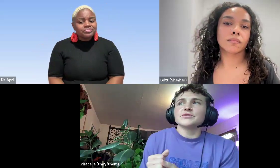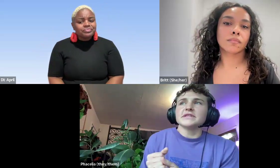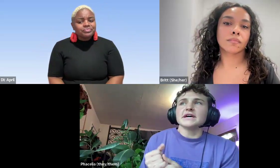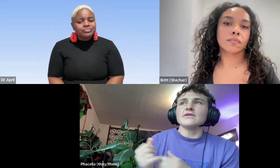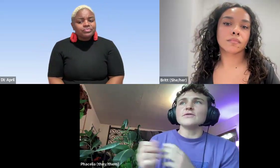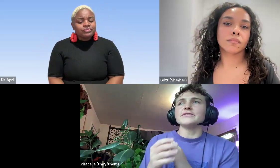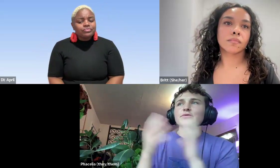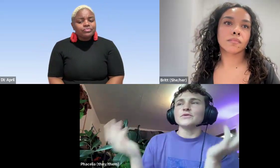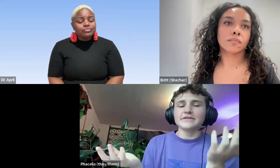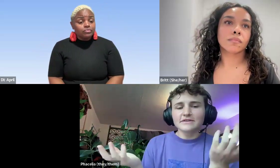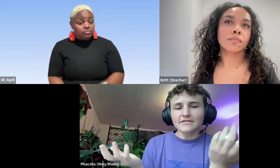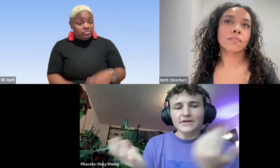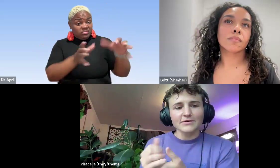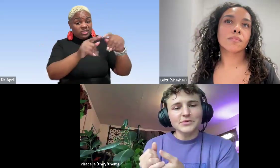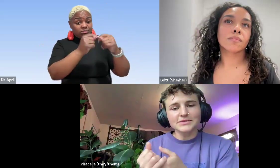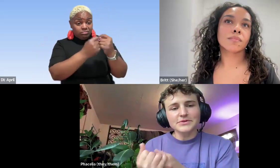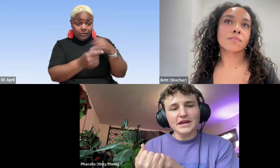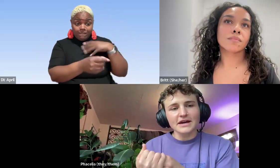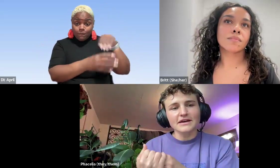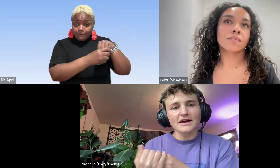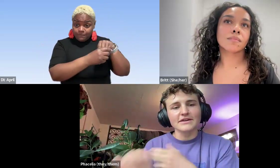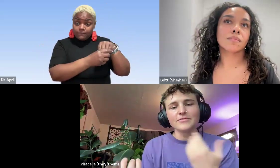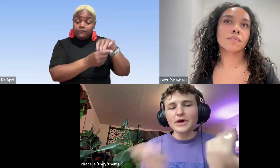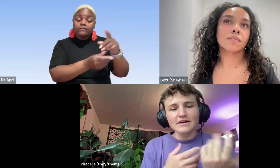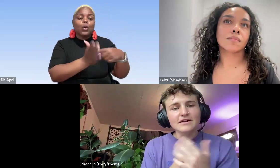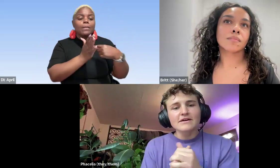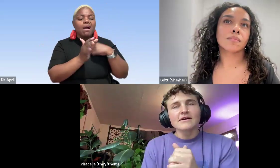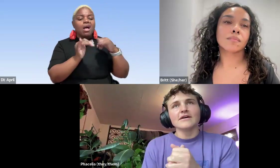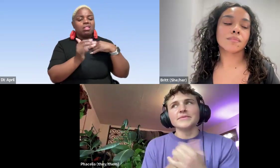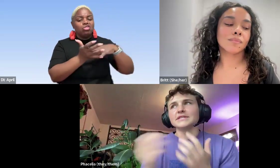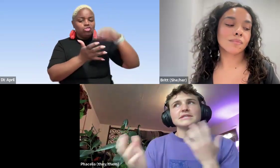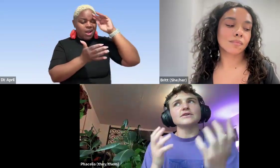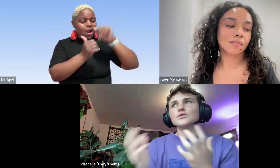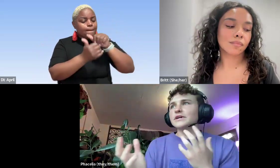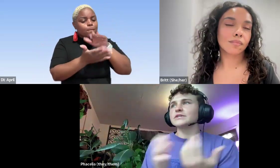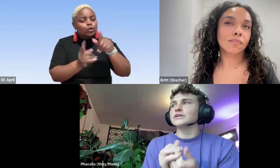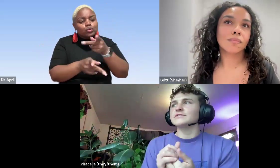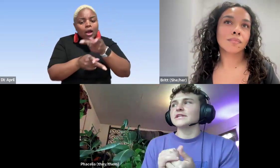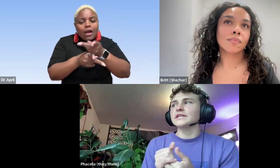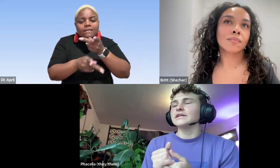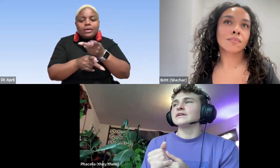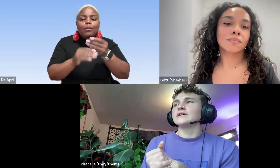showed me that a whole different world of care was possible than I had known prior, um, in this, like, queer, trans-friendly